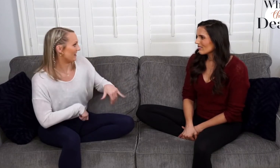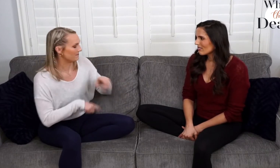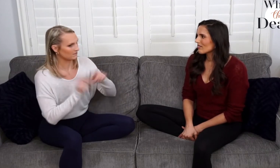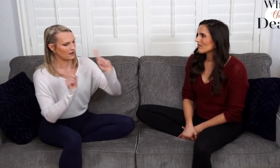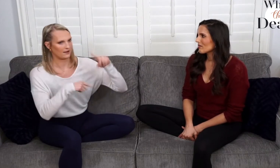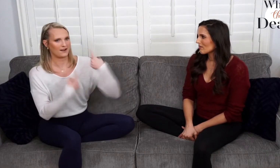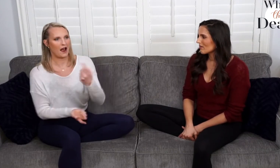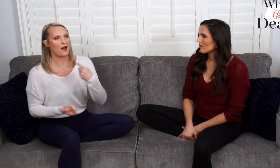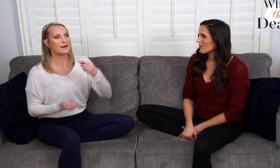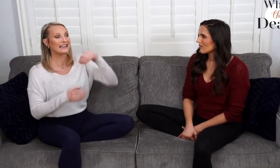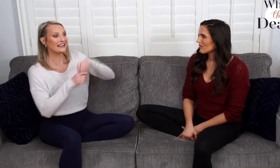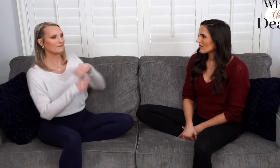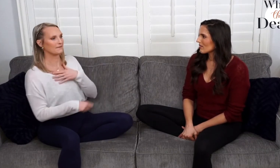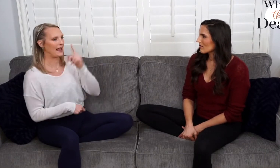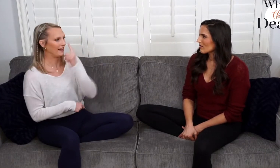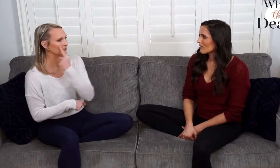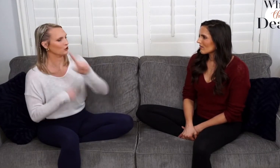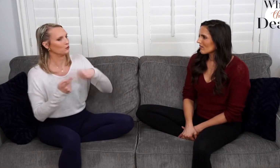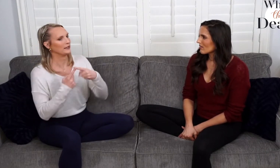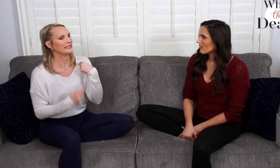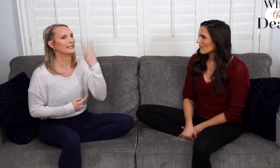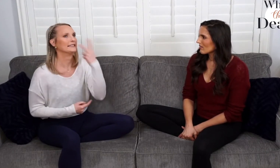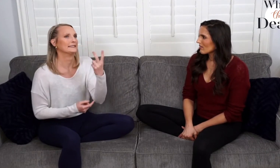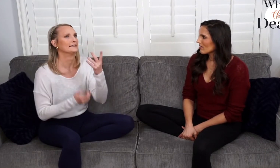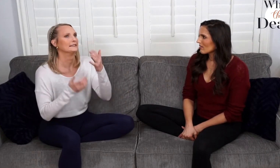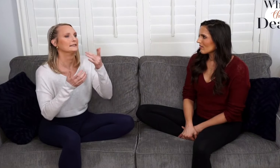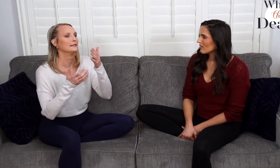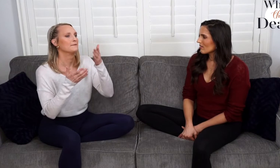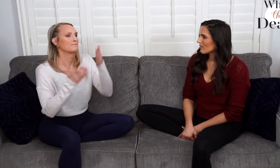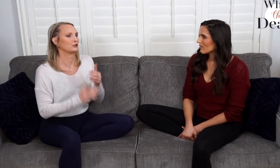on that because in my eyes when I see a person